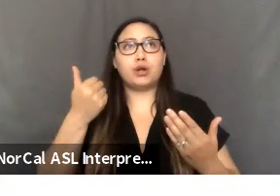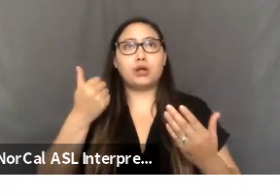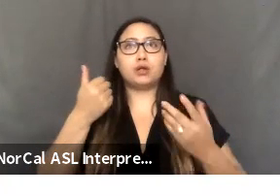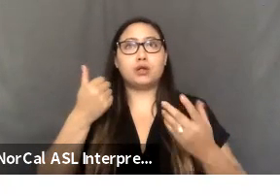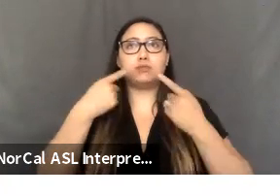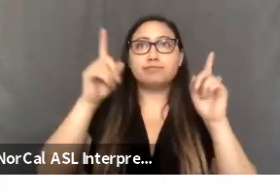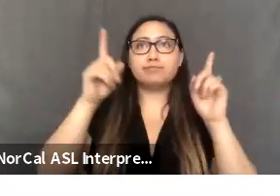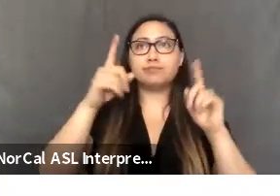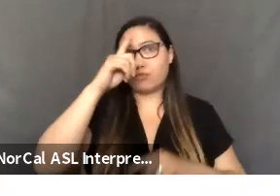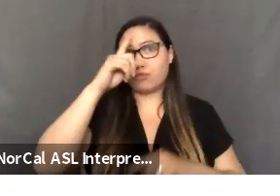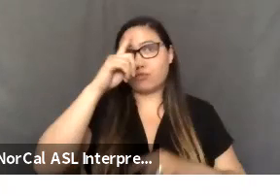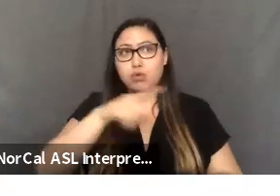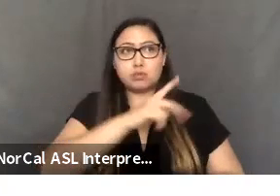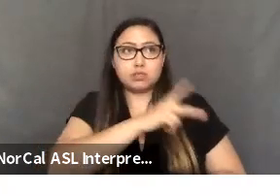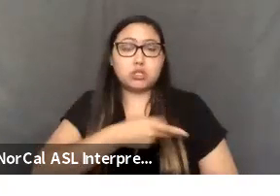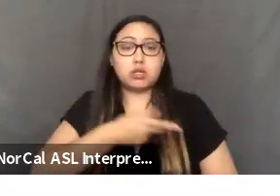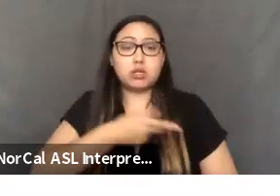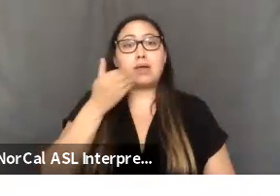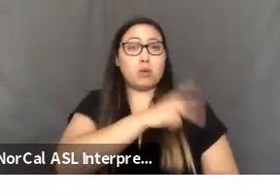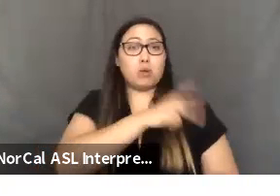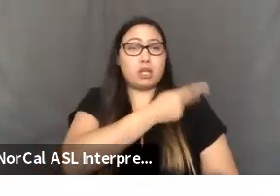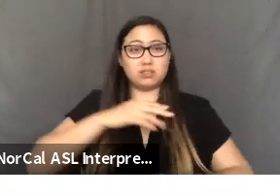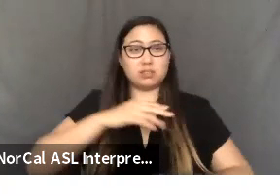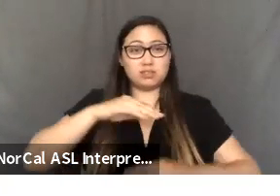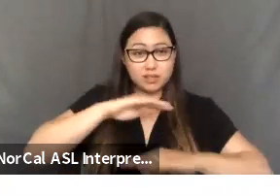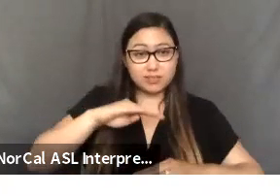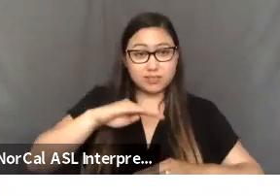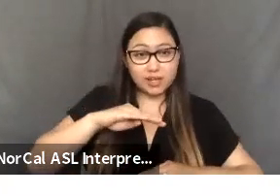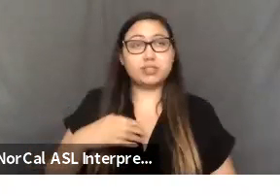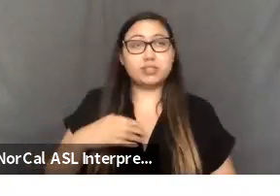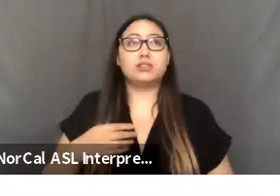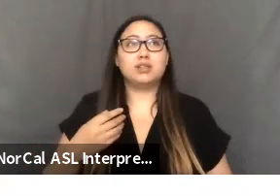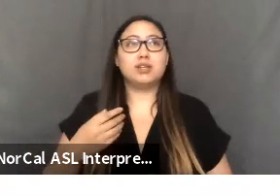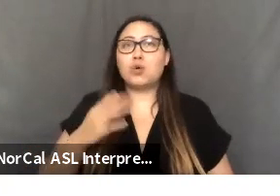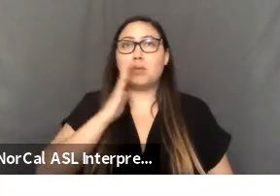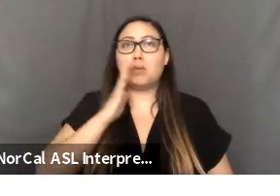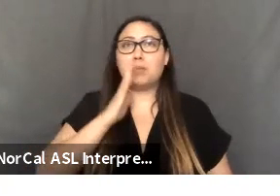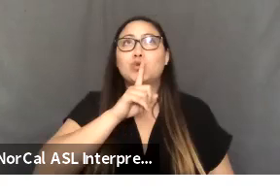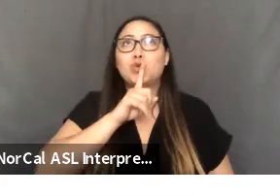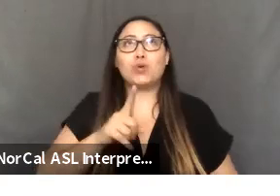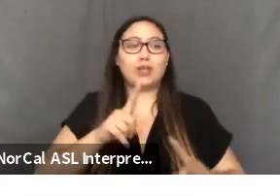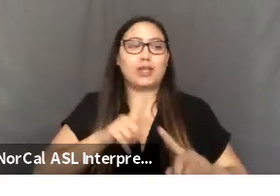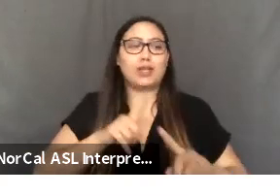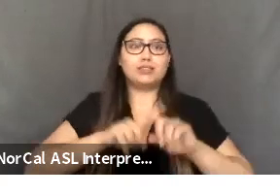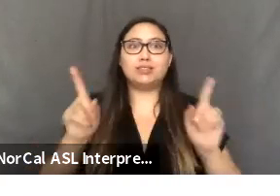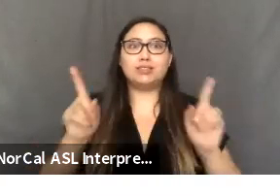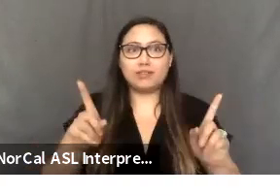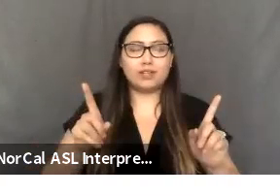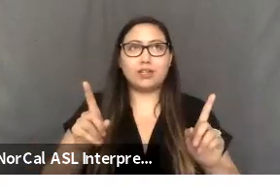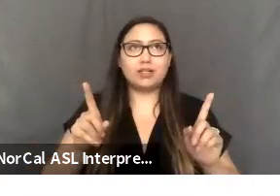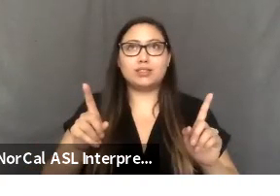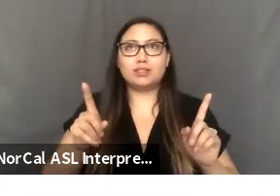better patient satisfaction, then it would be a totally different game to get buy in for funding